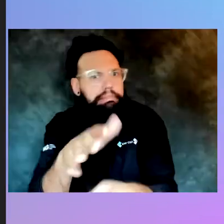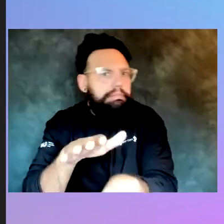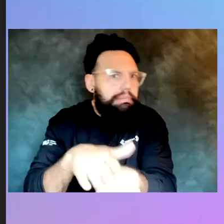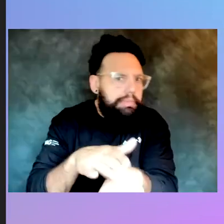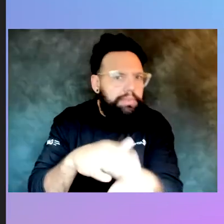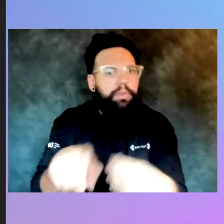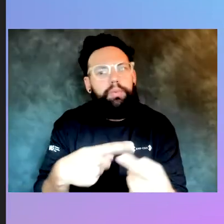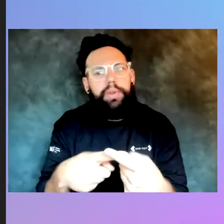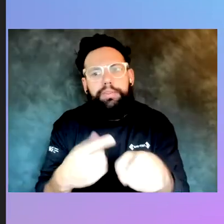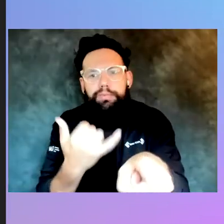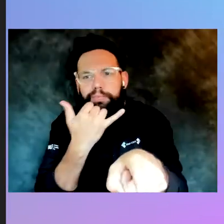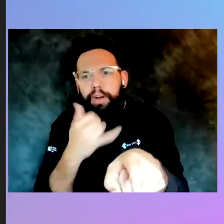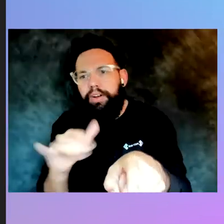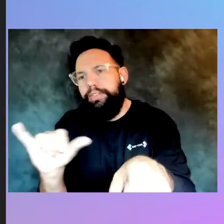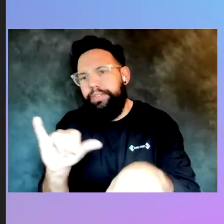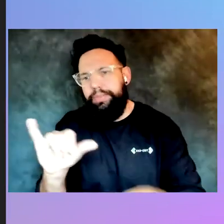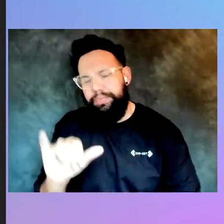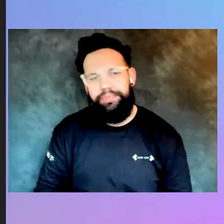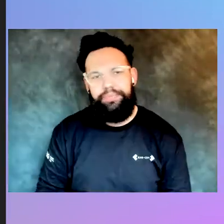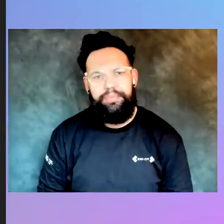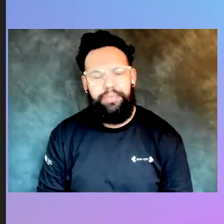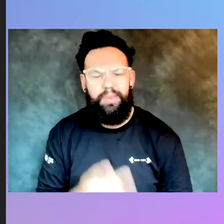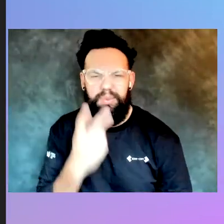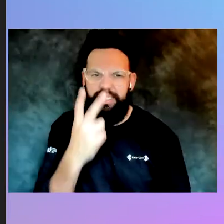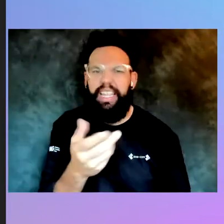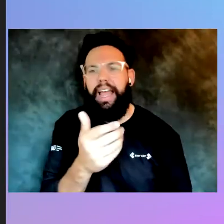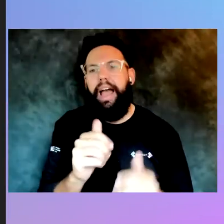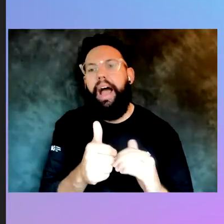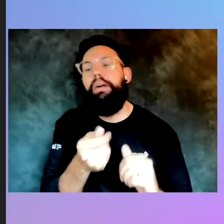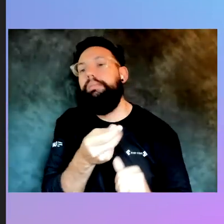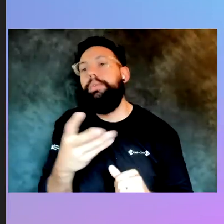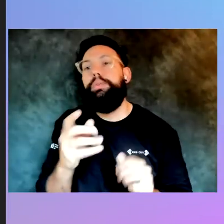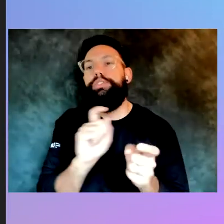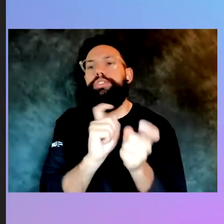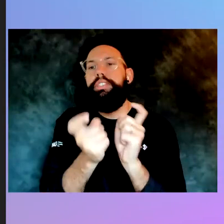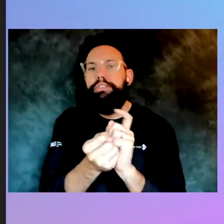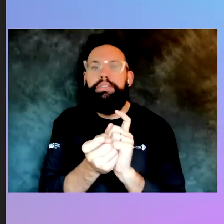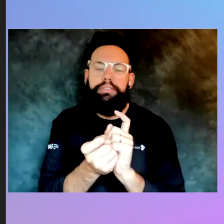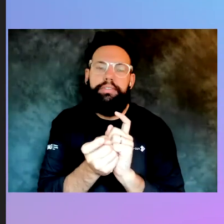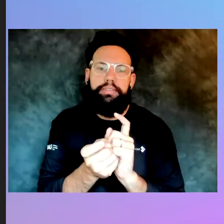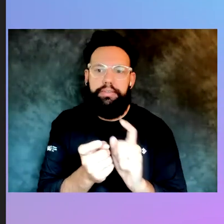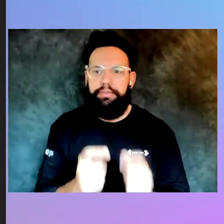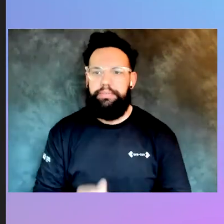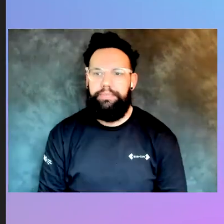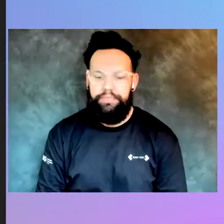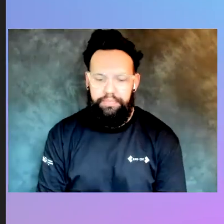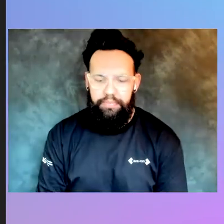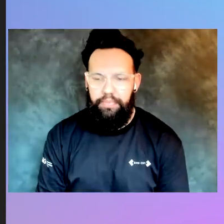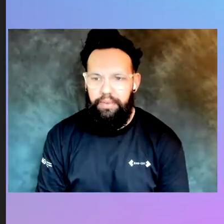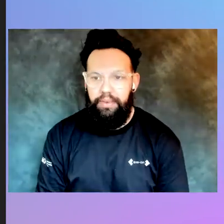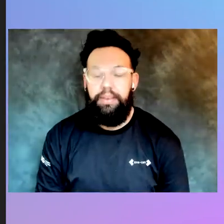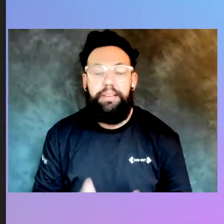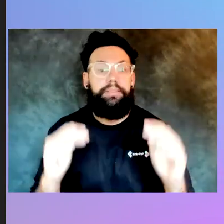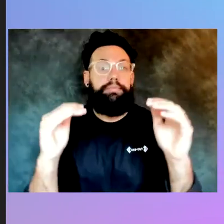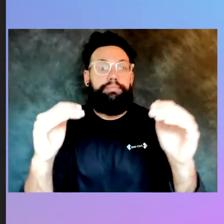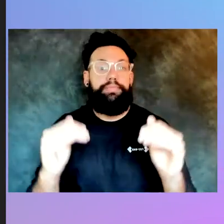few changes can make a big difference in the answers that